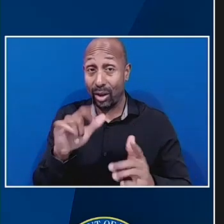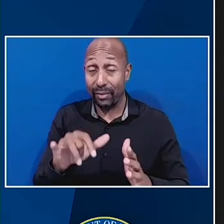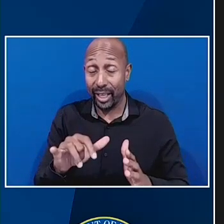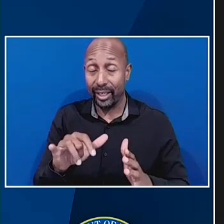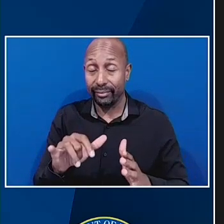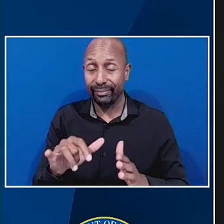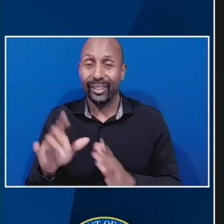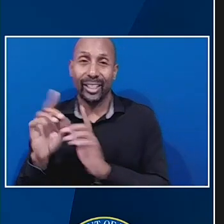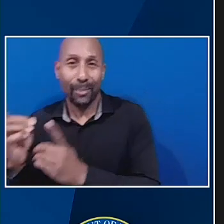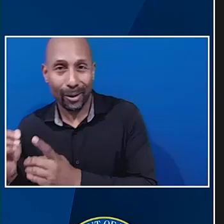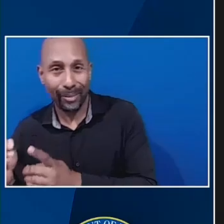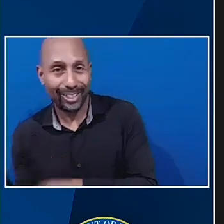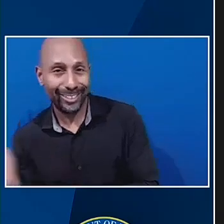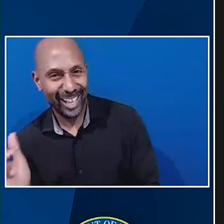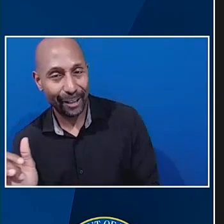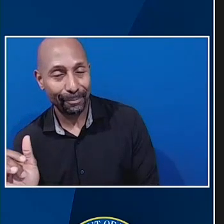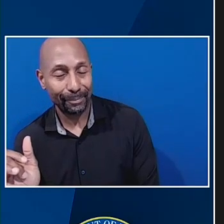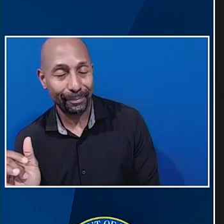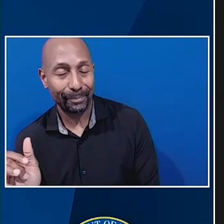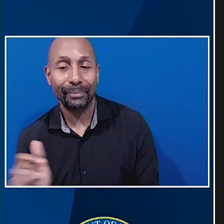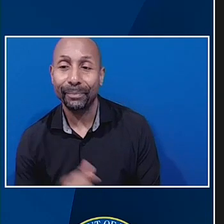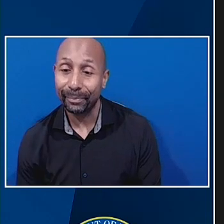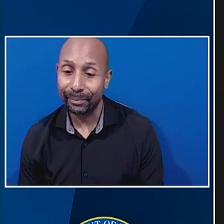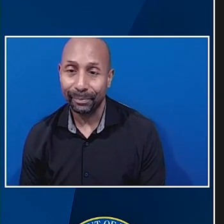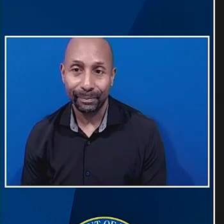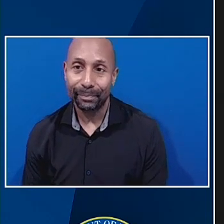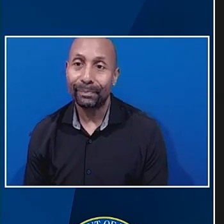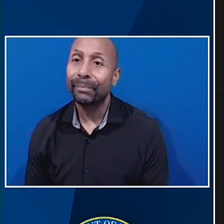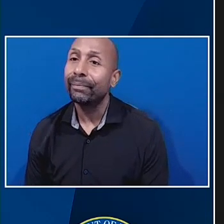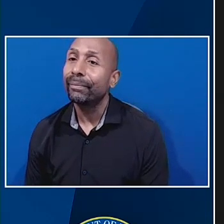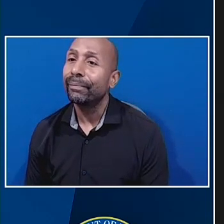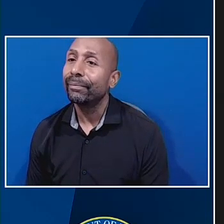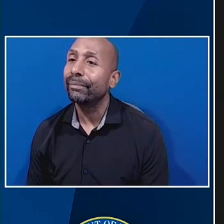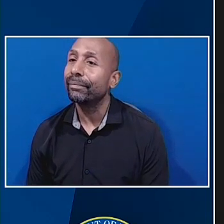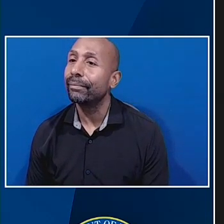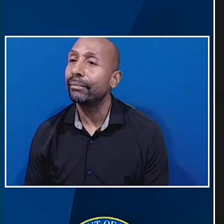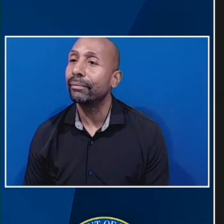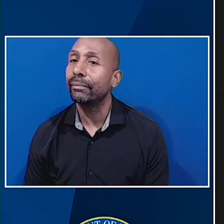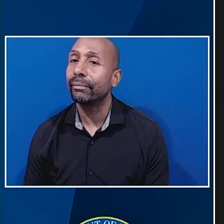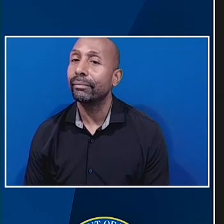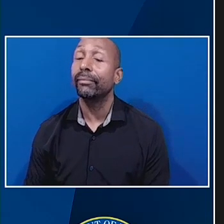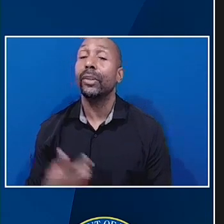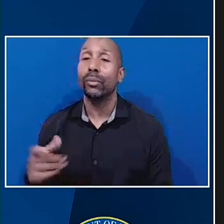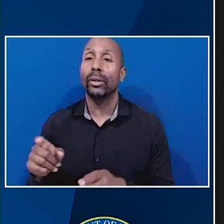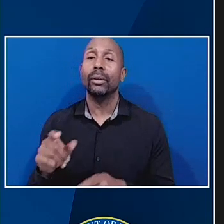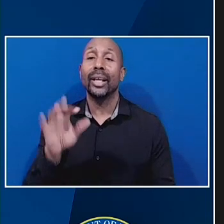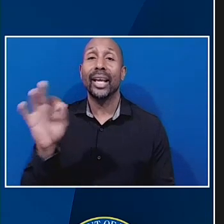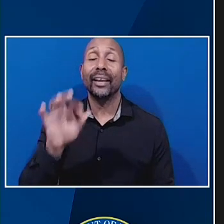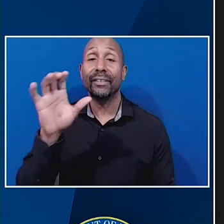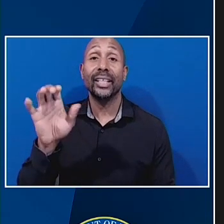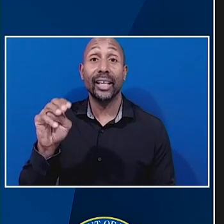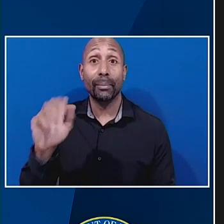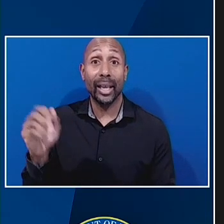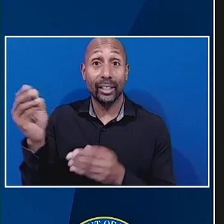We as FMCS facilitators, we want to make sure that we can get things out as timely